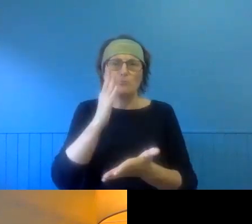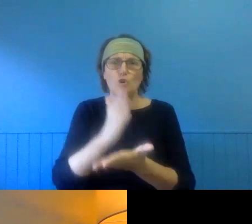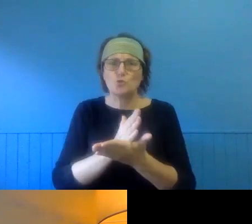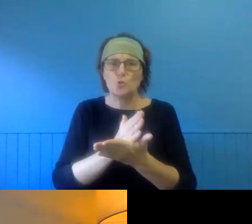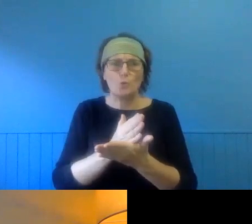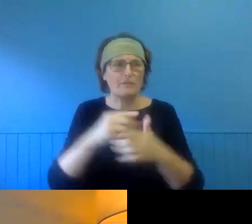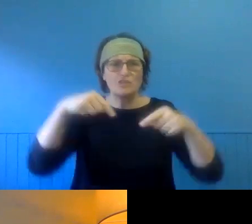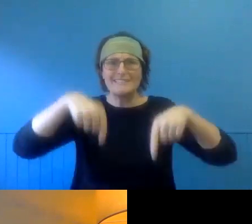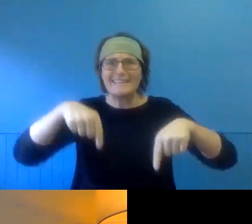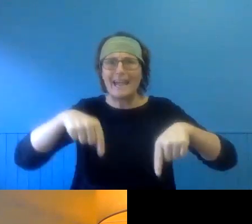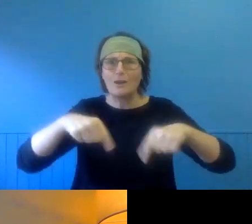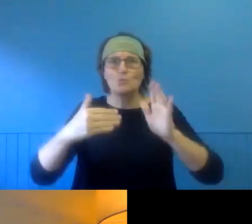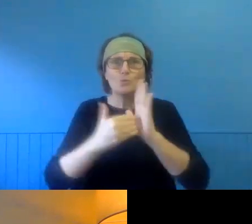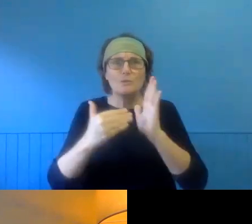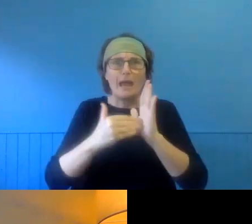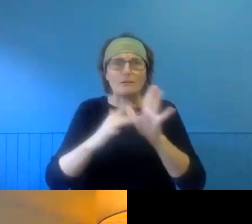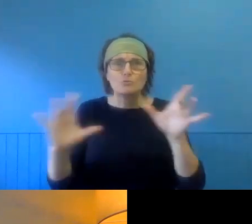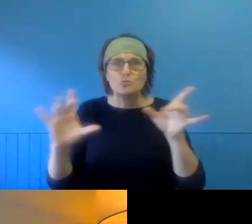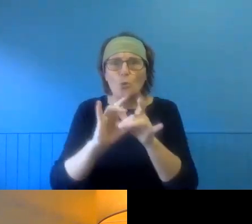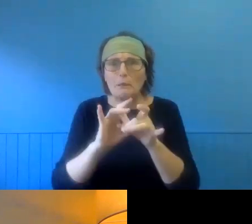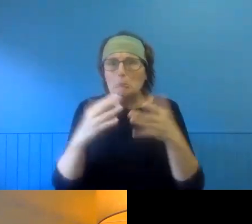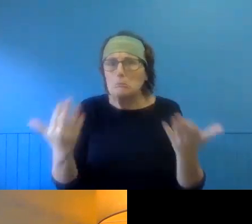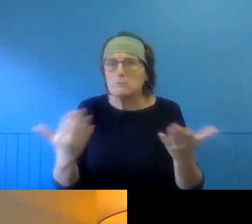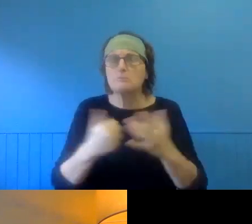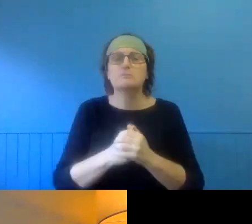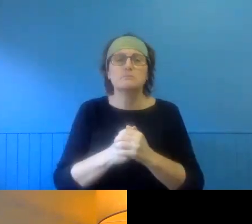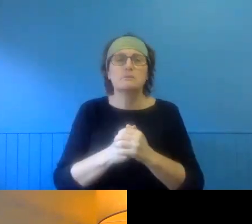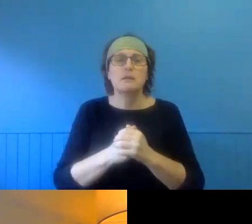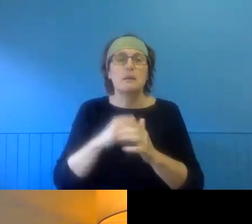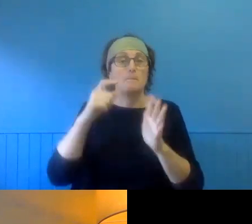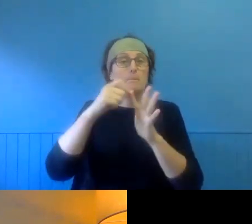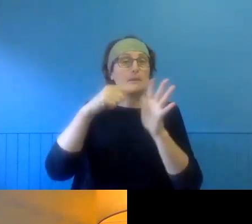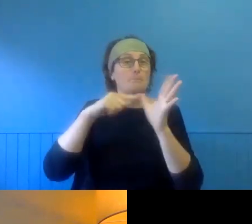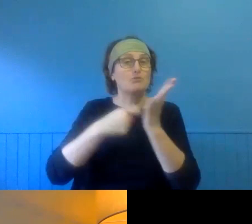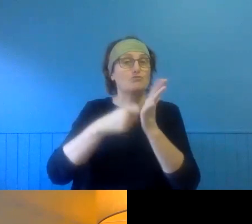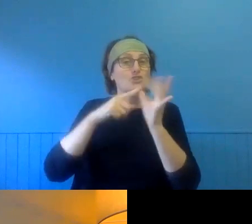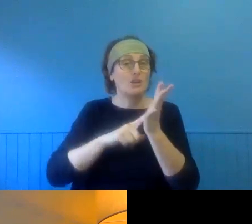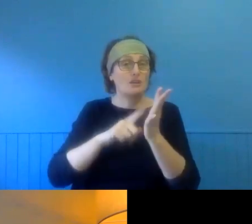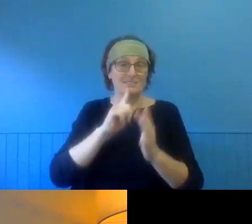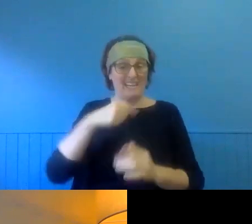shatt but she was working on it. It was due this year. I think things